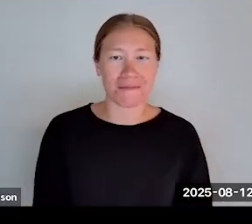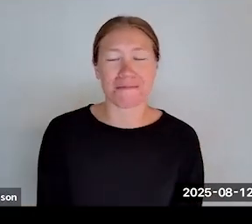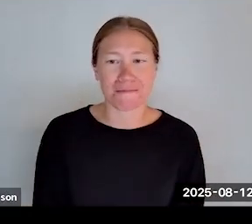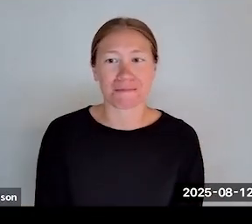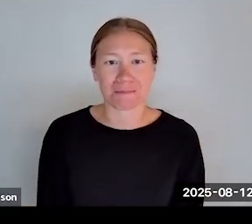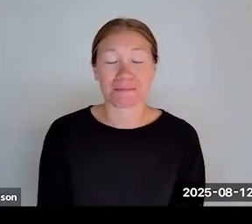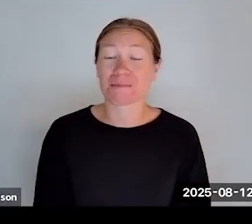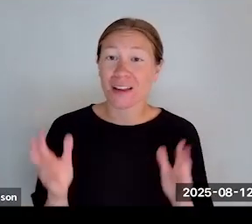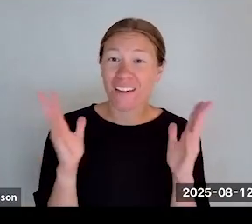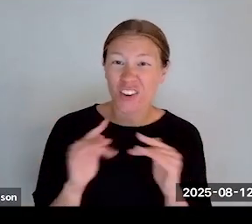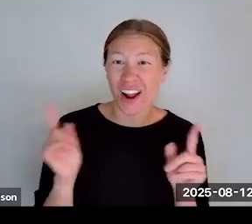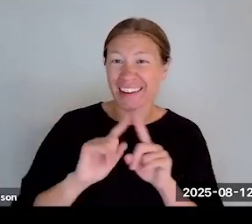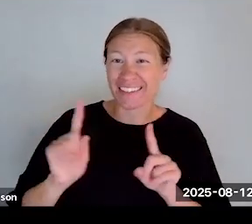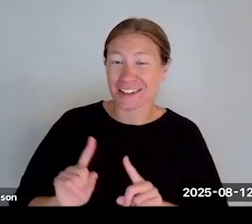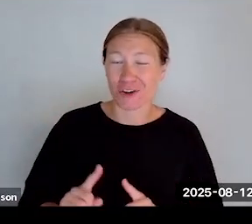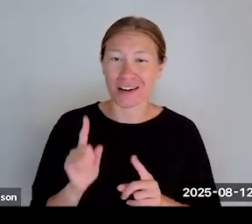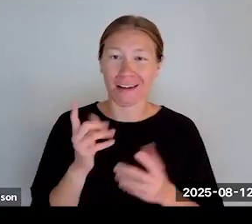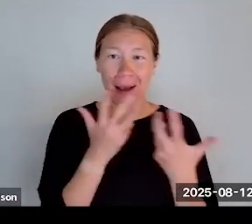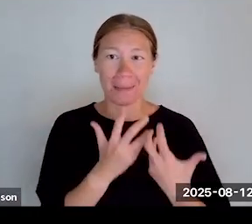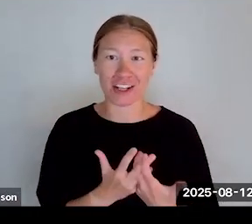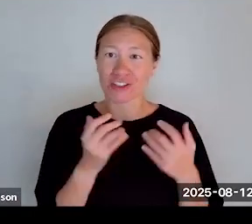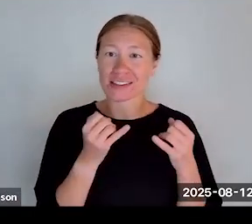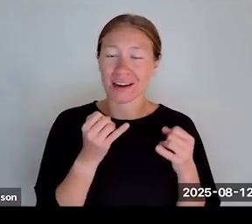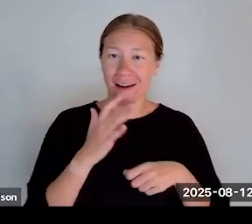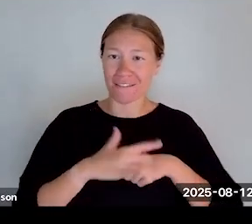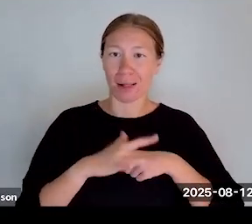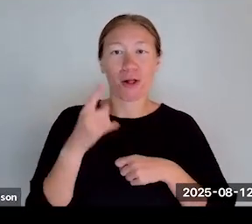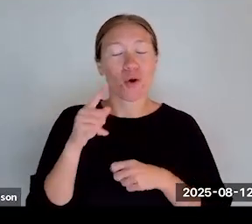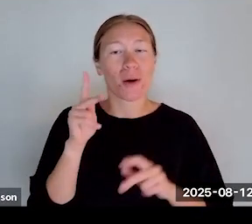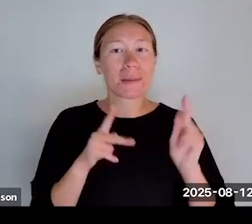There are a variety of accommodations available for individuals with auditory disabilities